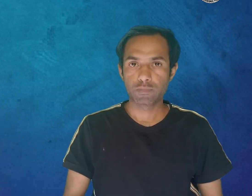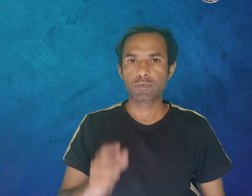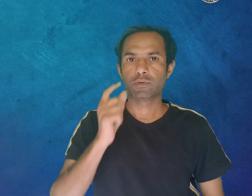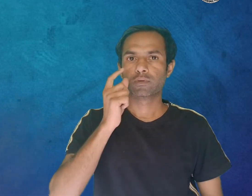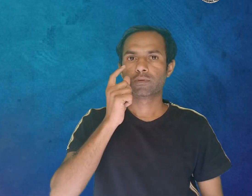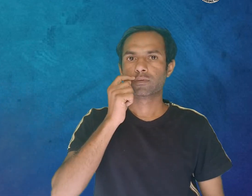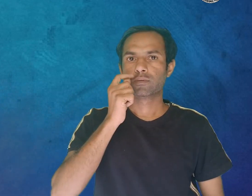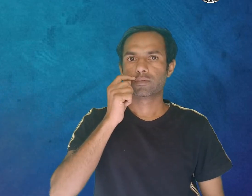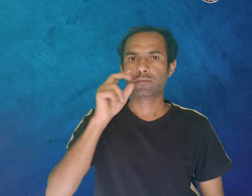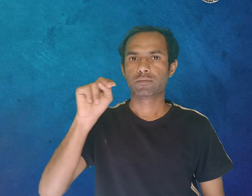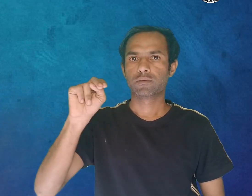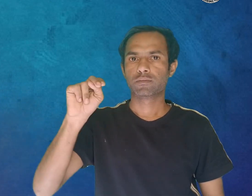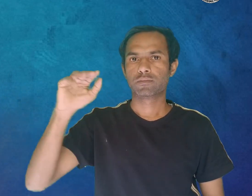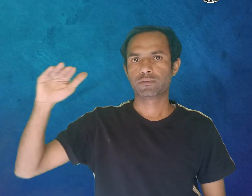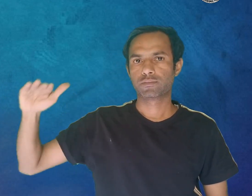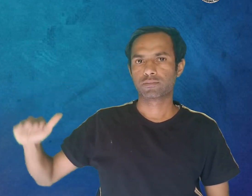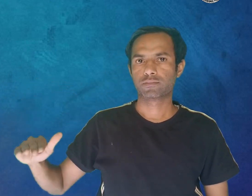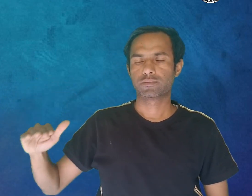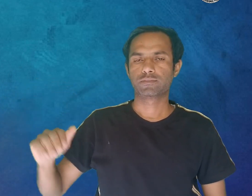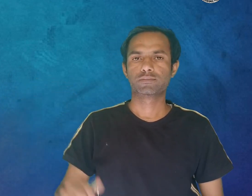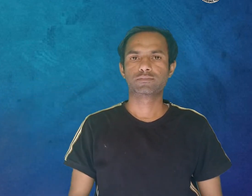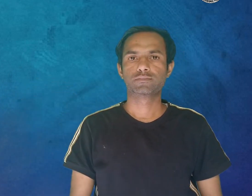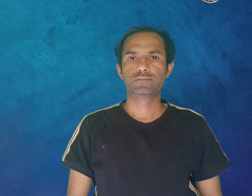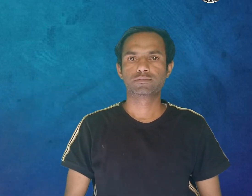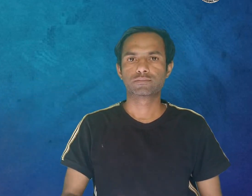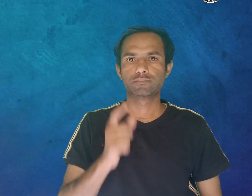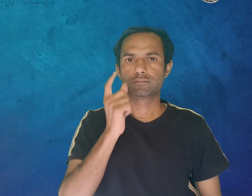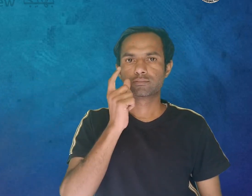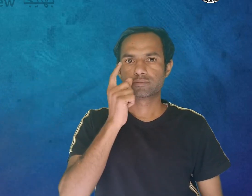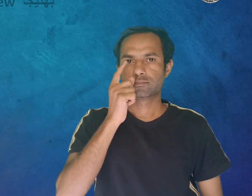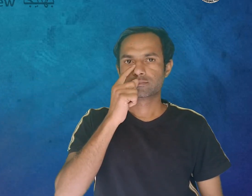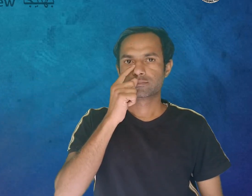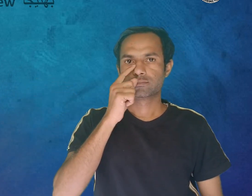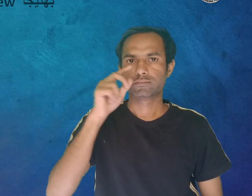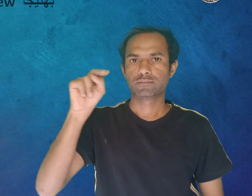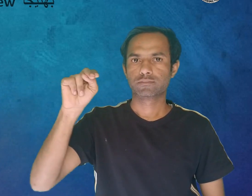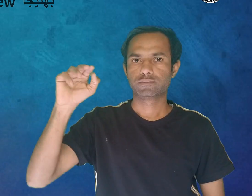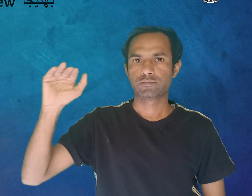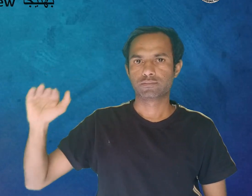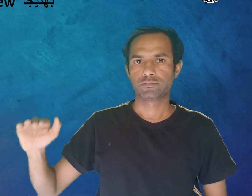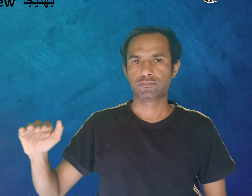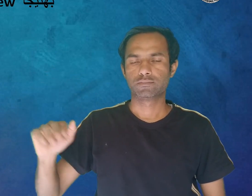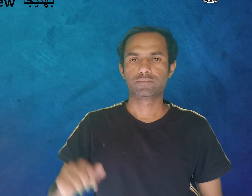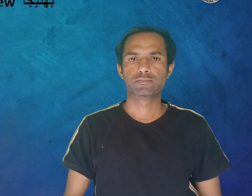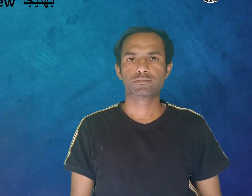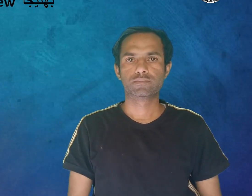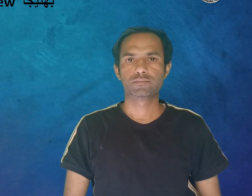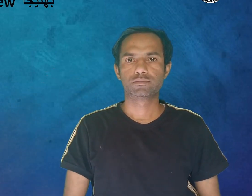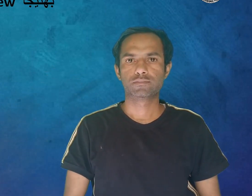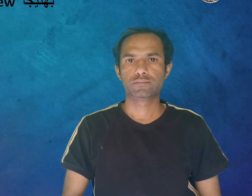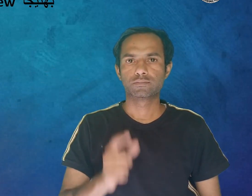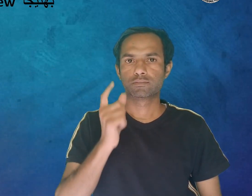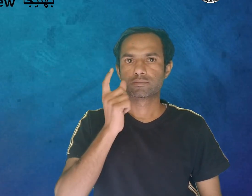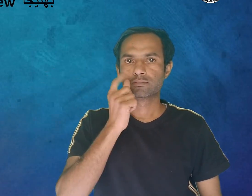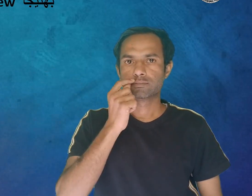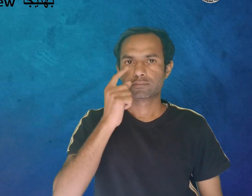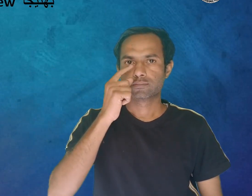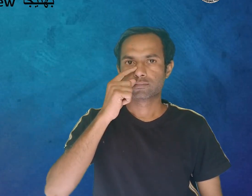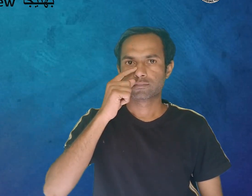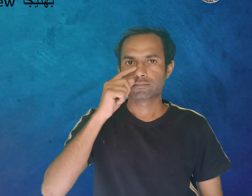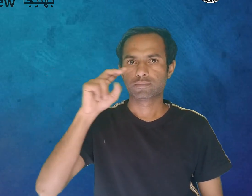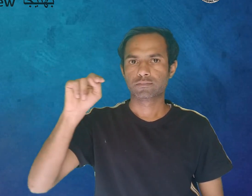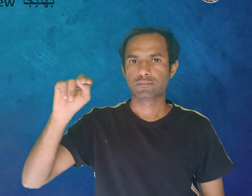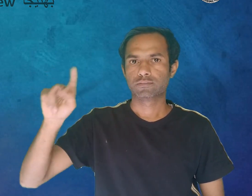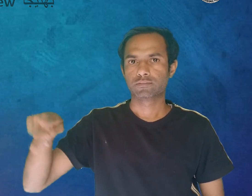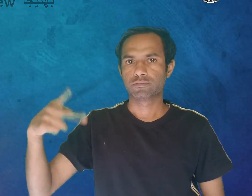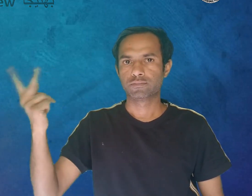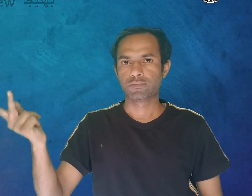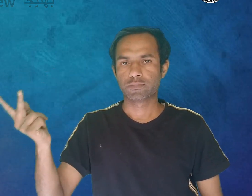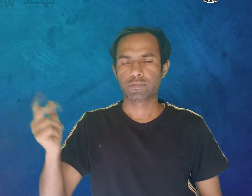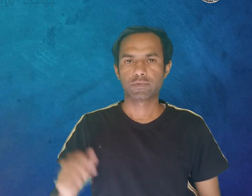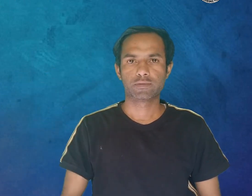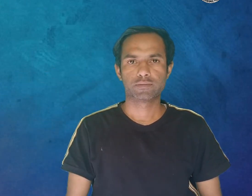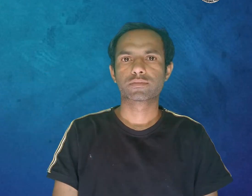Niece , Nephew , Niblings